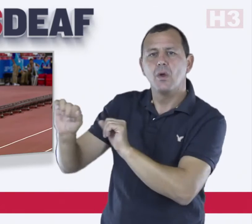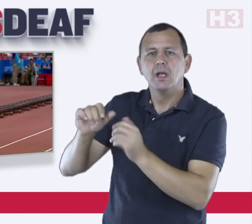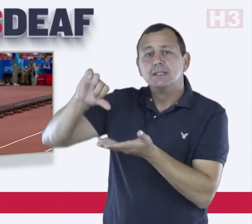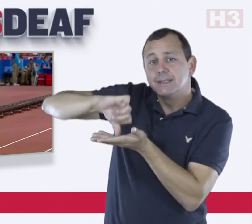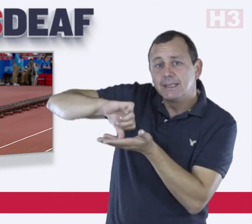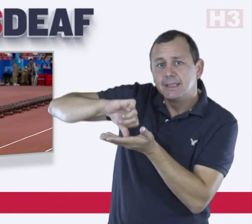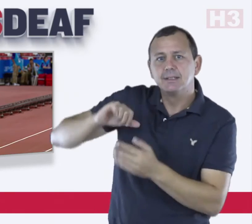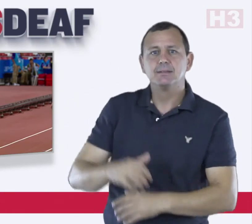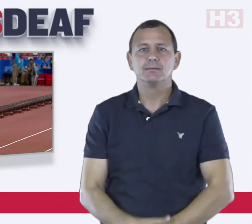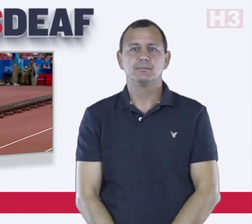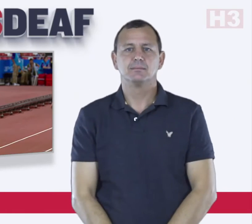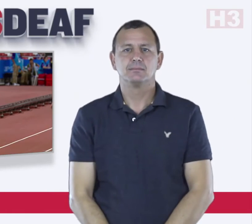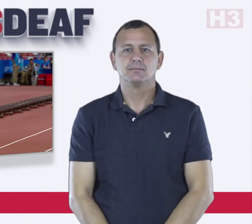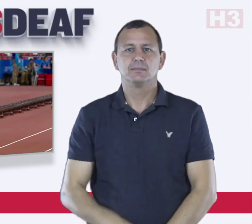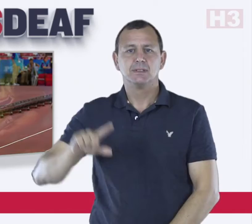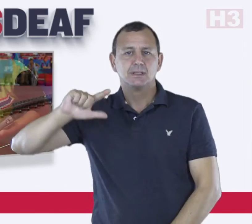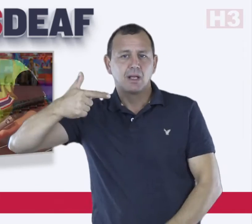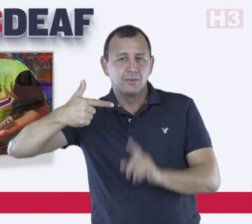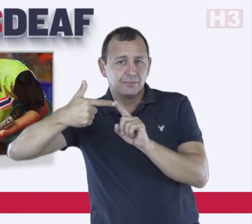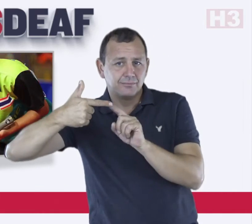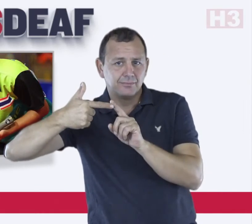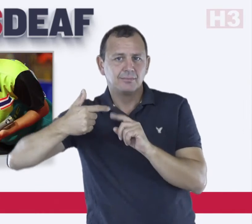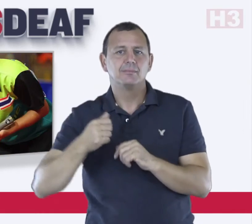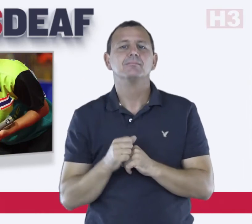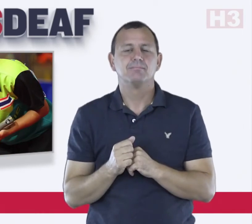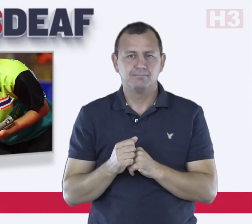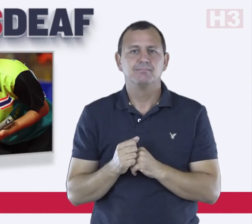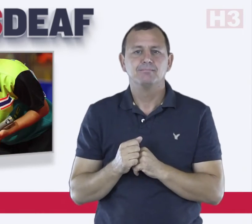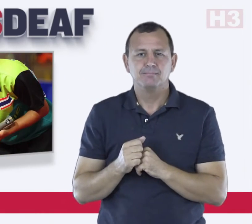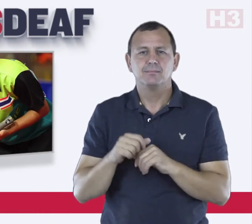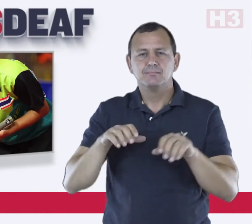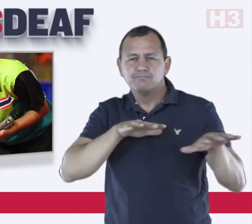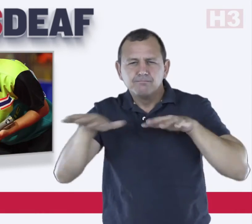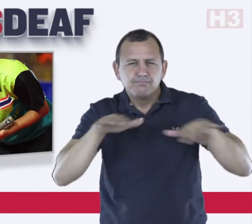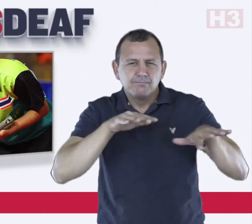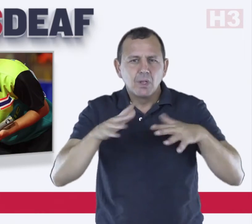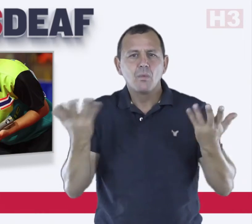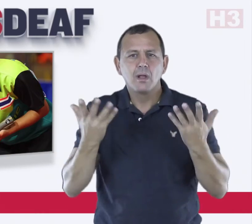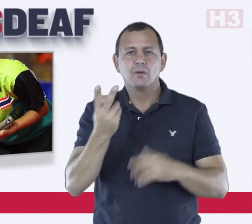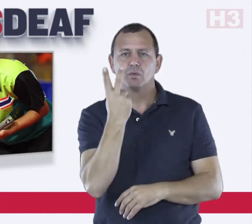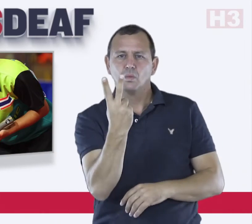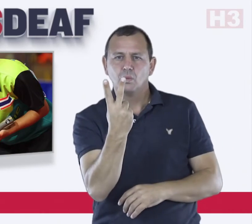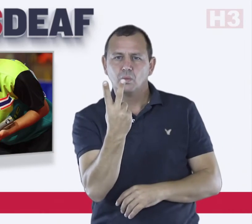national and international competitions. Secondly, to organize two